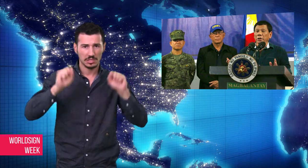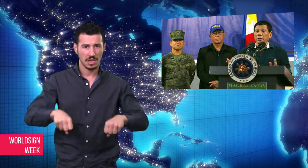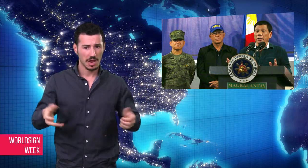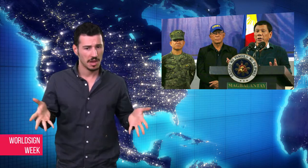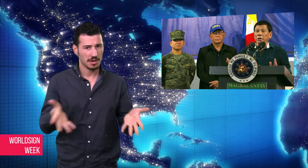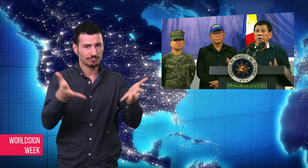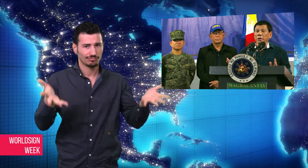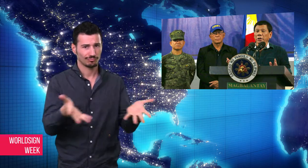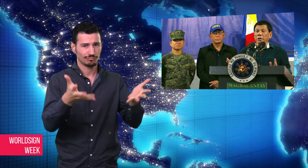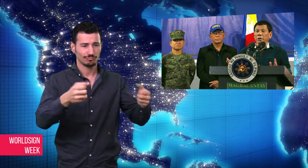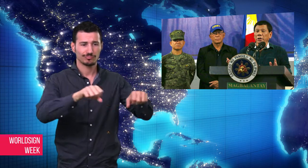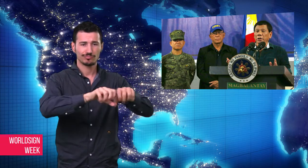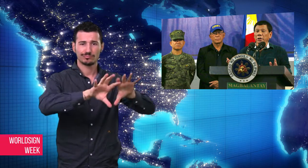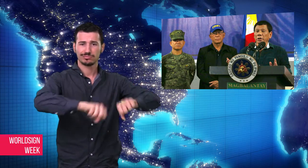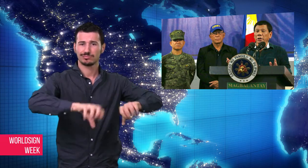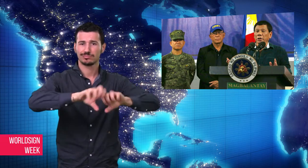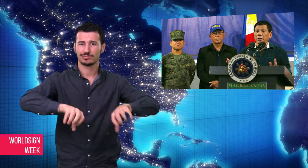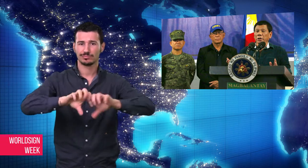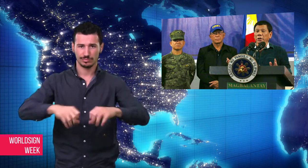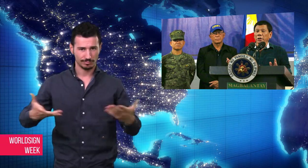to rape up to three women only, and he